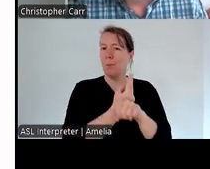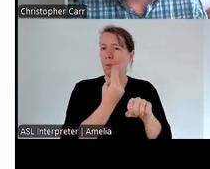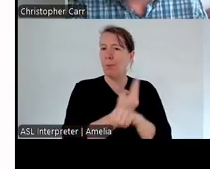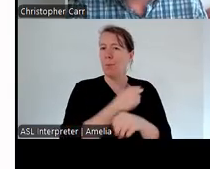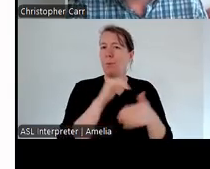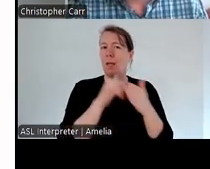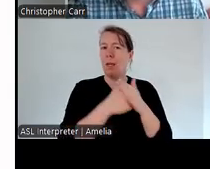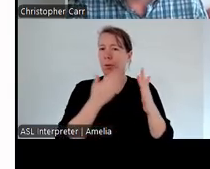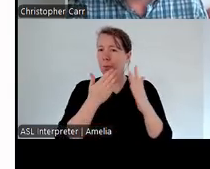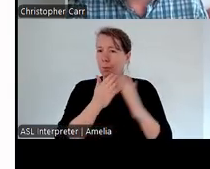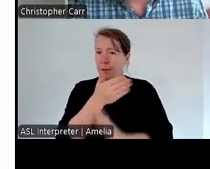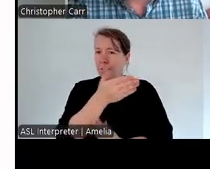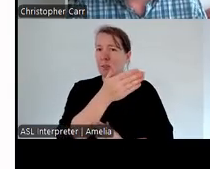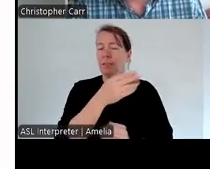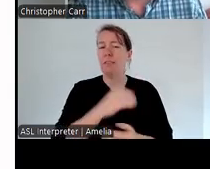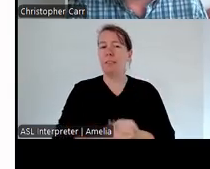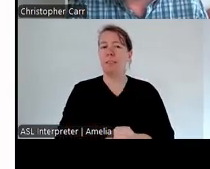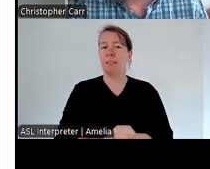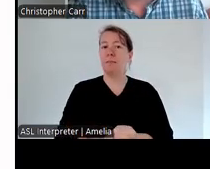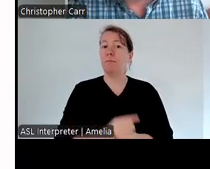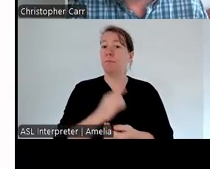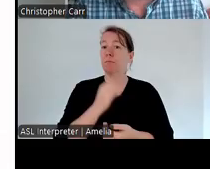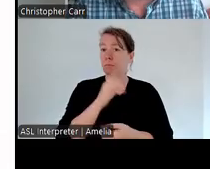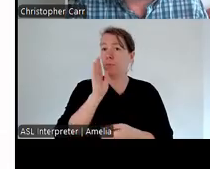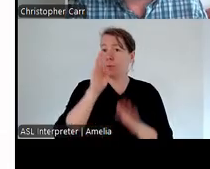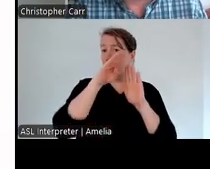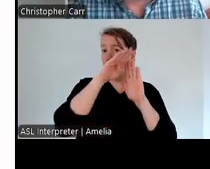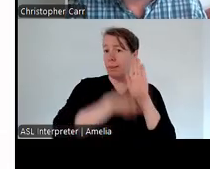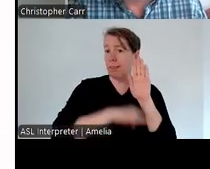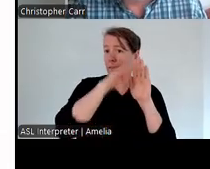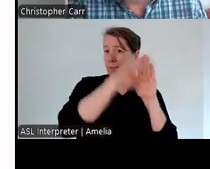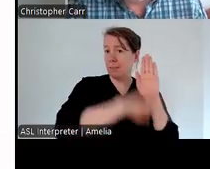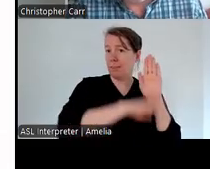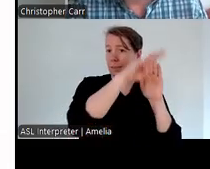The Crosswalk provides a list of Schema codes along with their definitions,